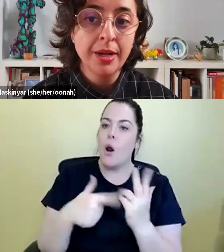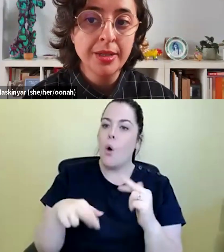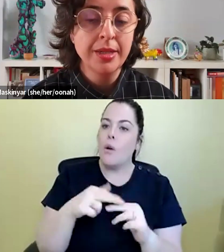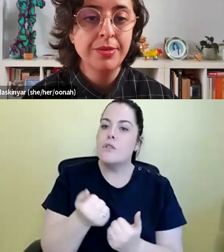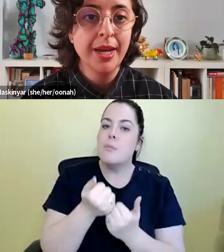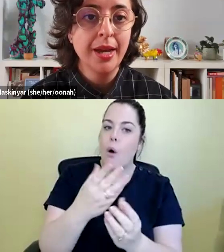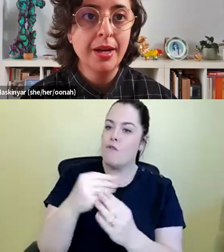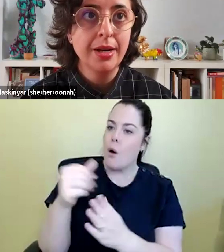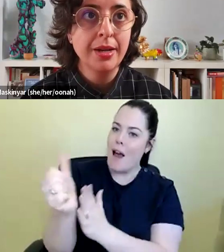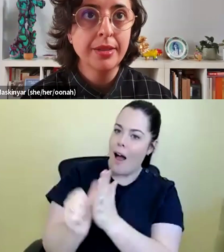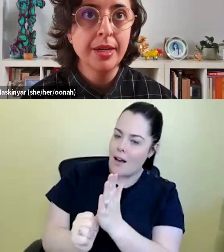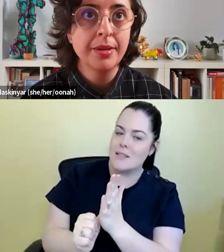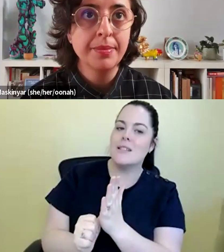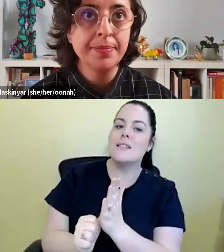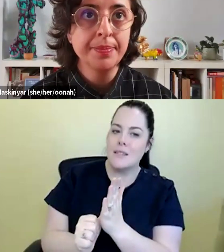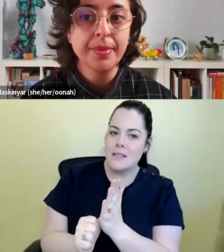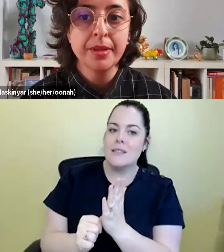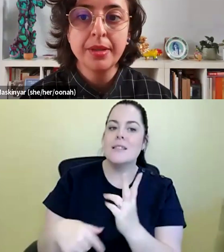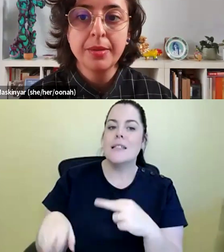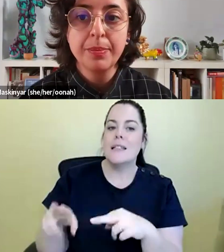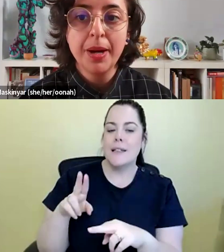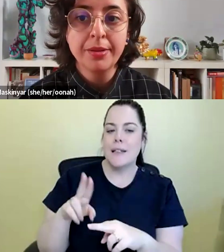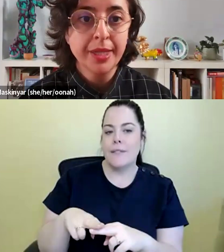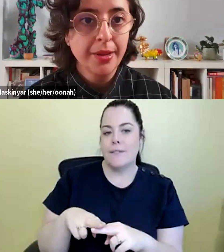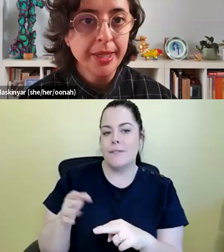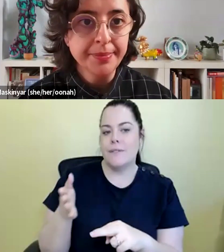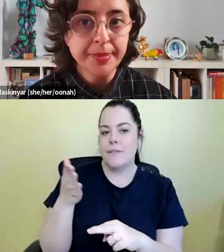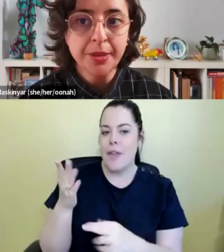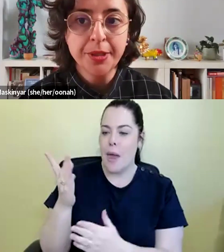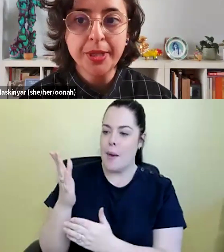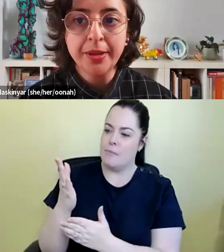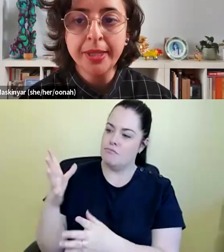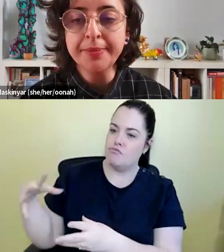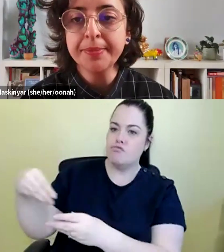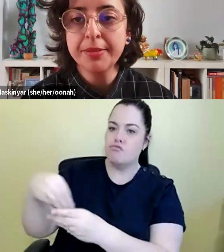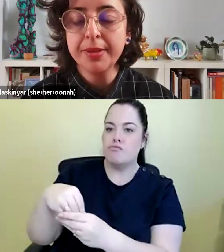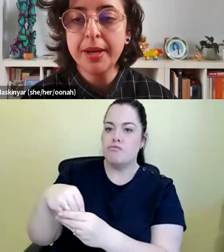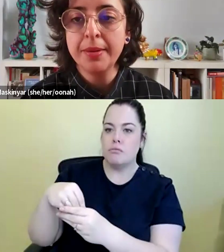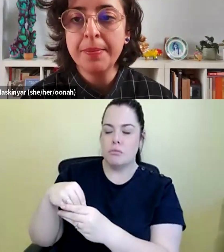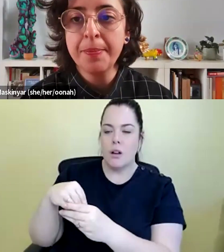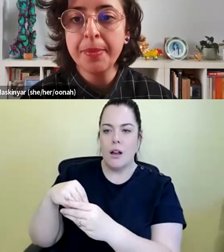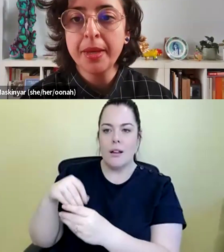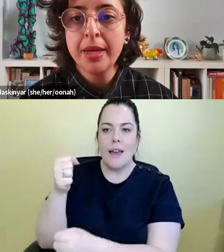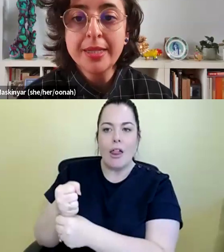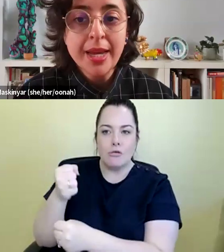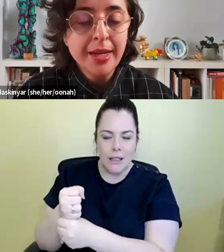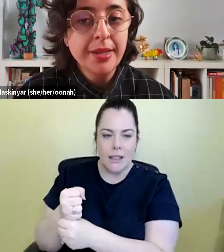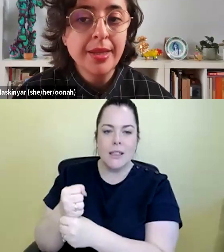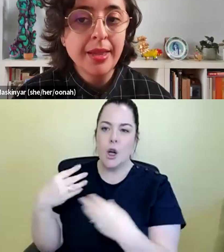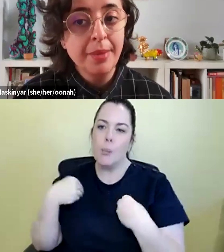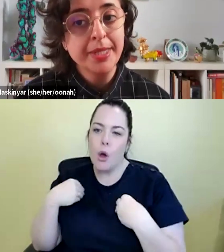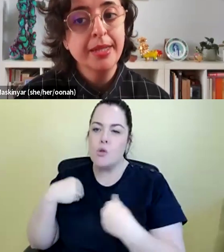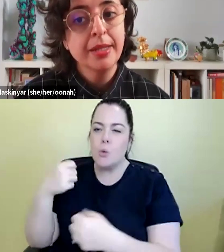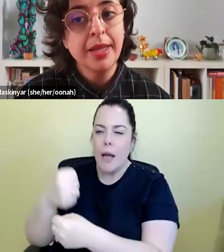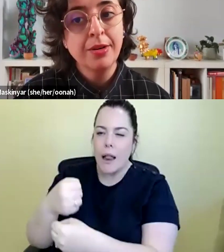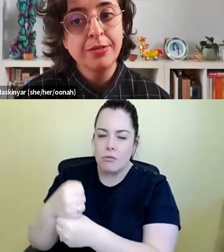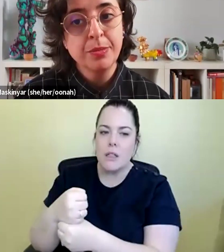artist if they are part of a commercial gallery. Is there anything that that particular letter of